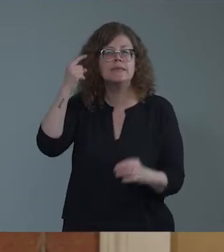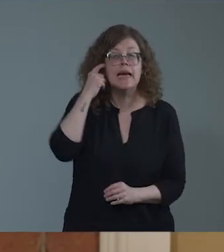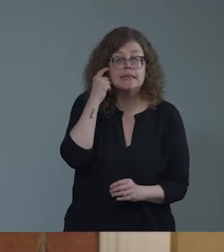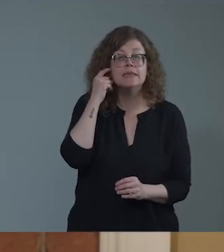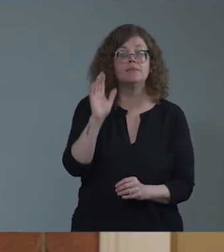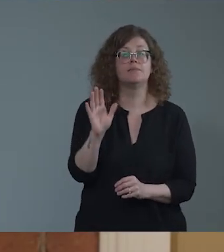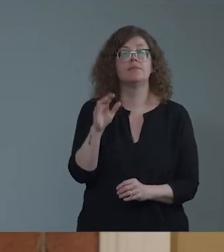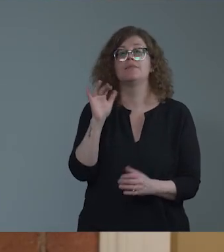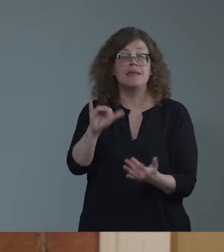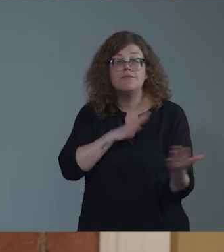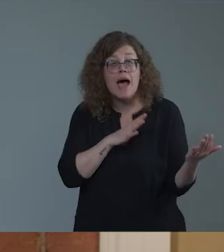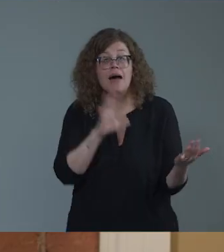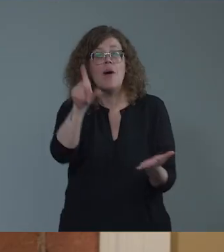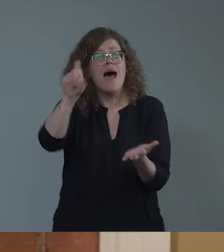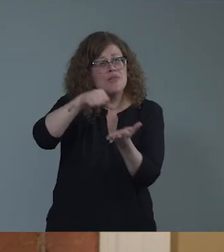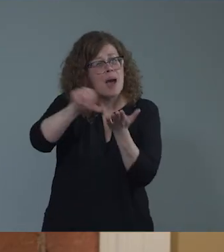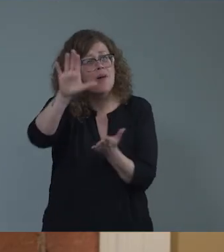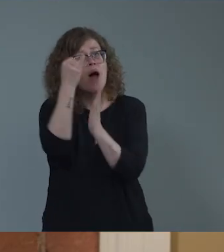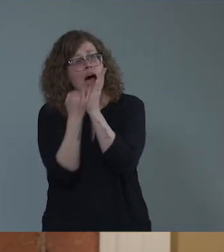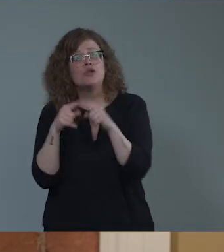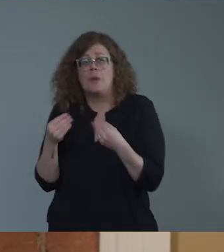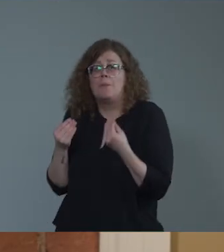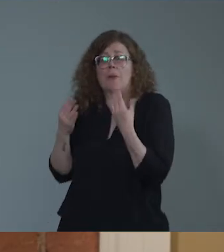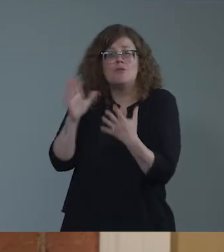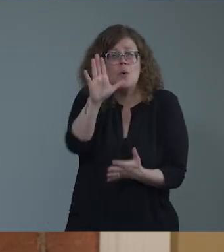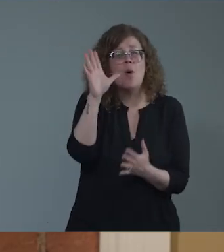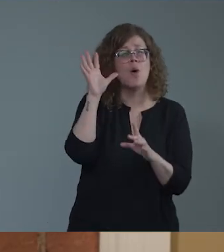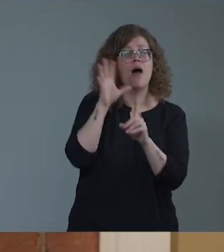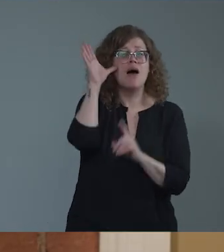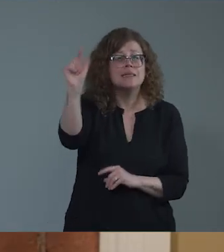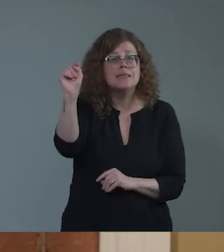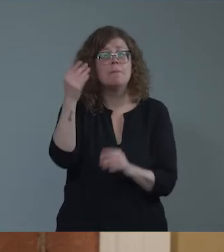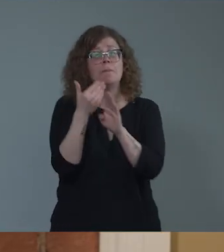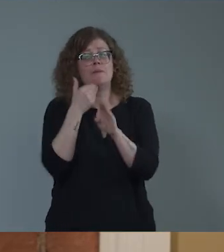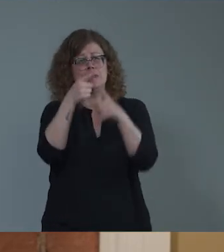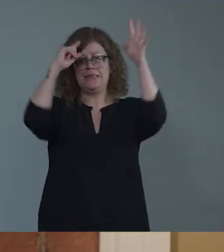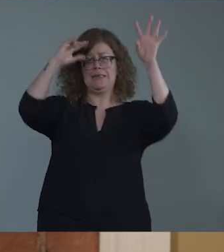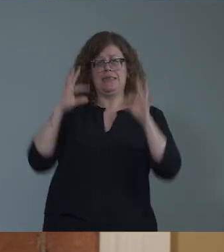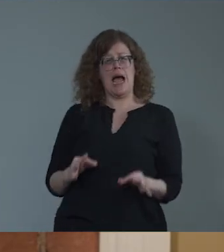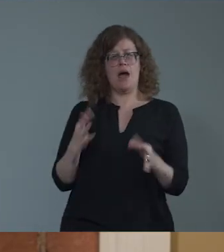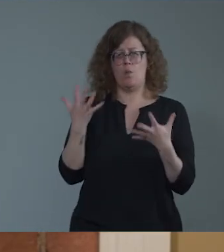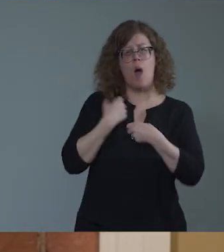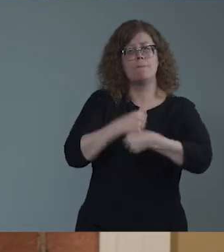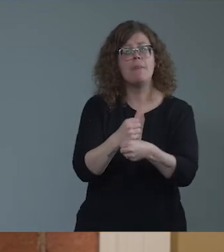in paying your artists, how much do you pay an artist? Okay, well, if you go back to the budget when we talk about it there,